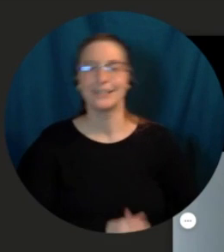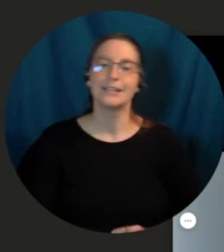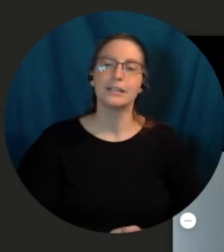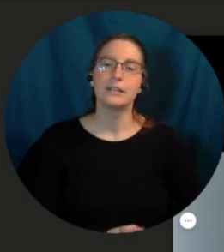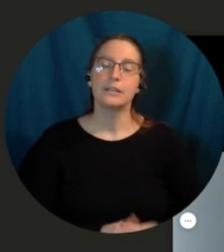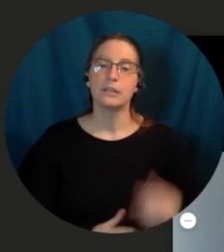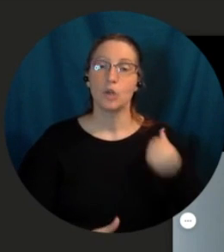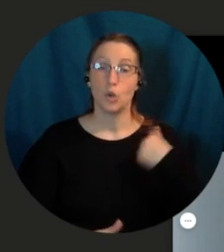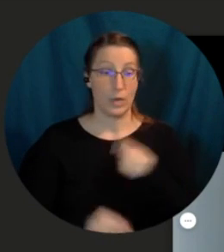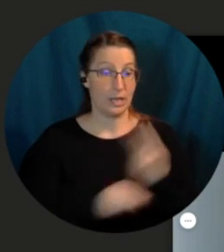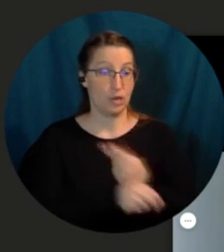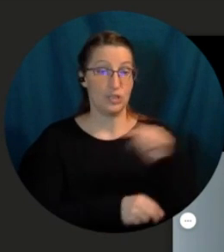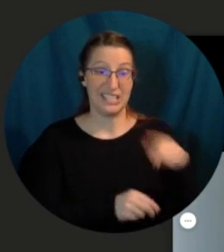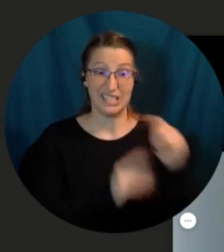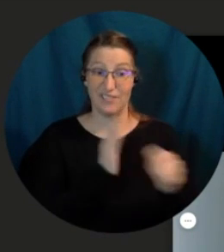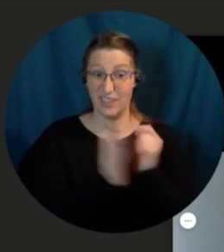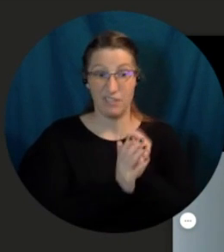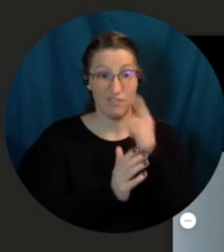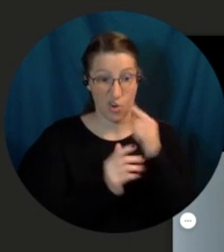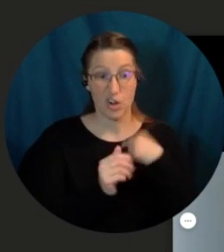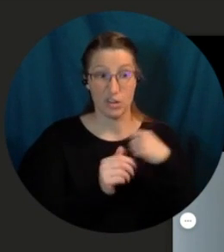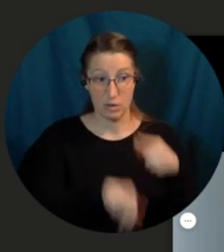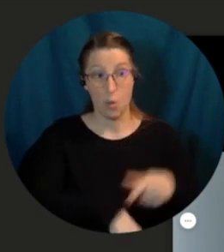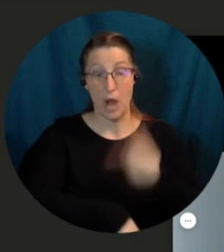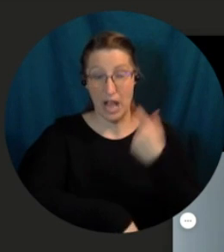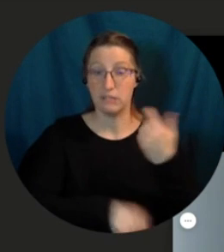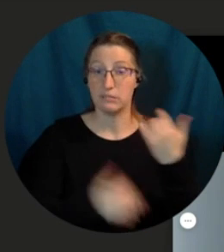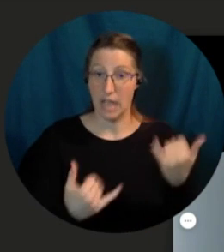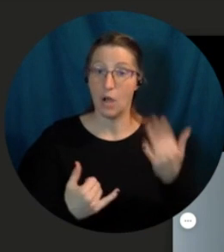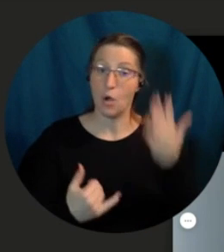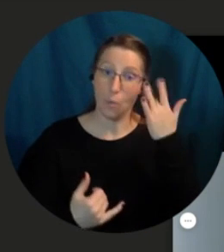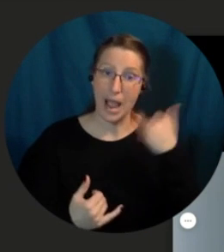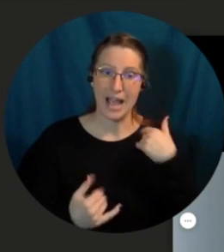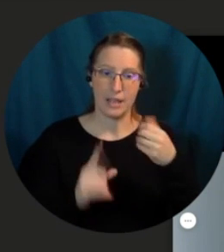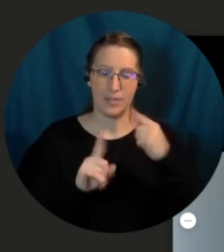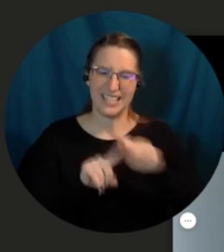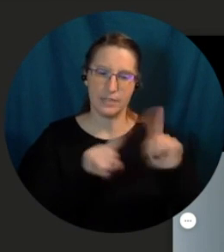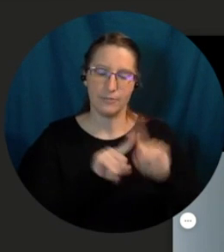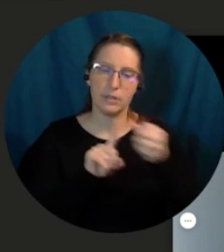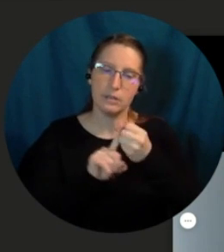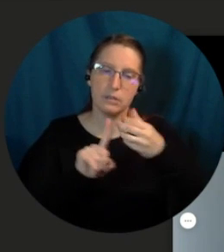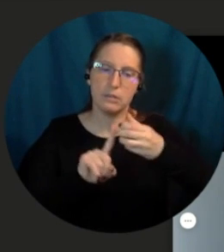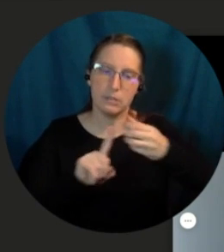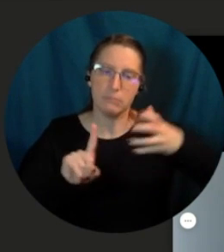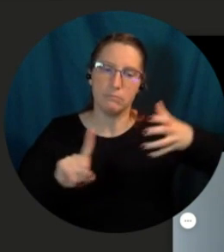for an extended period of time because of the extensions that we've made and as I mentioned just kind of adding